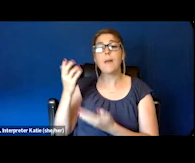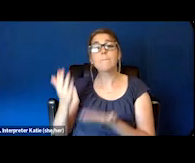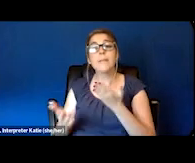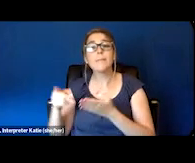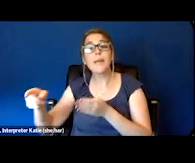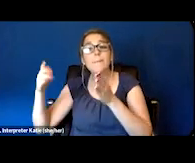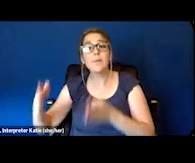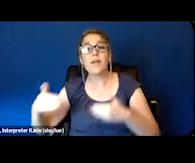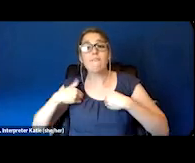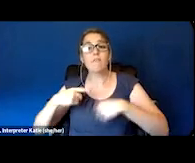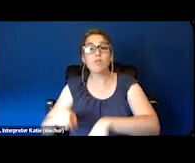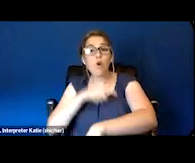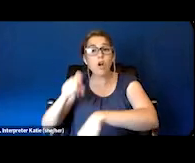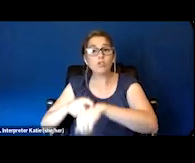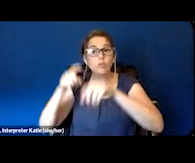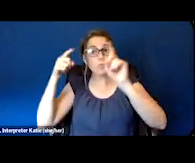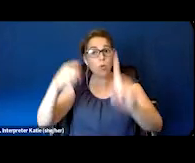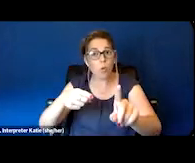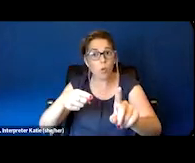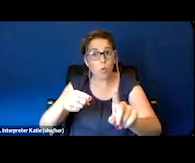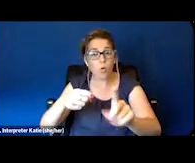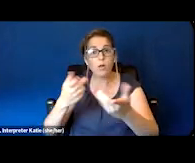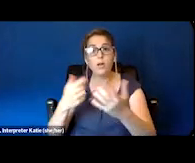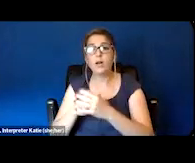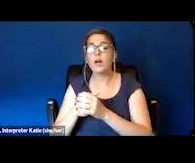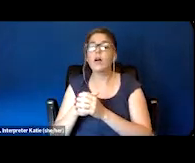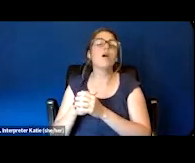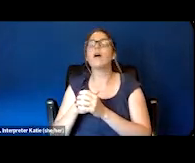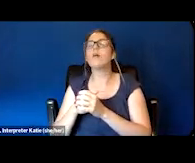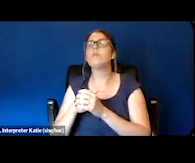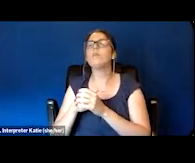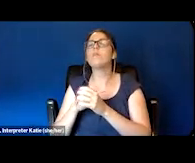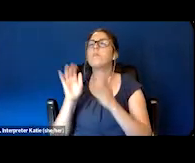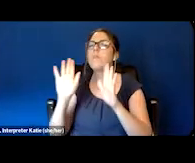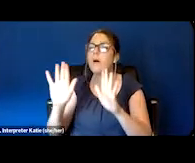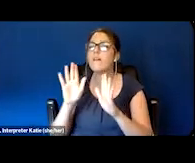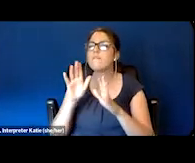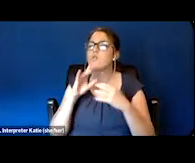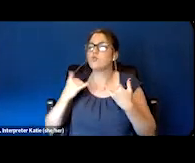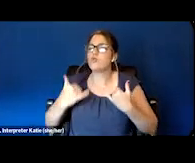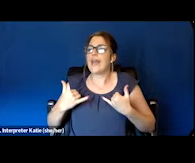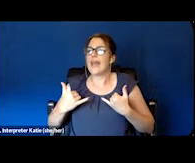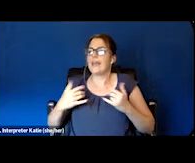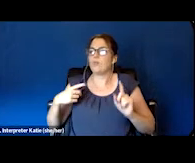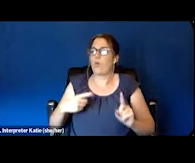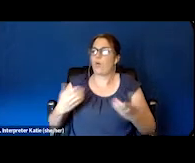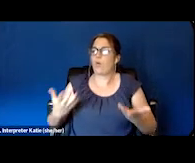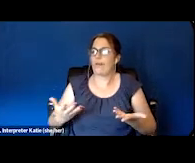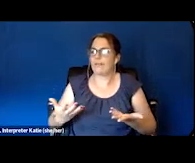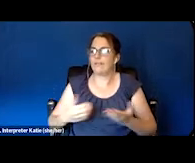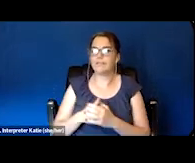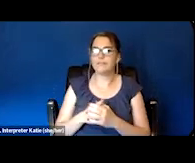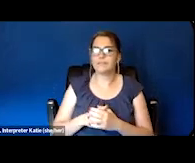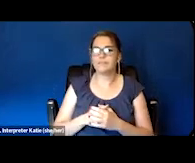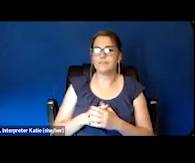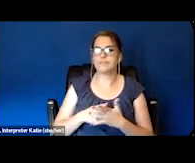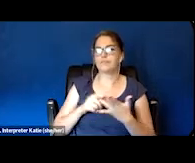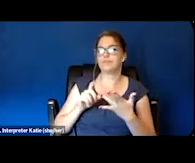that you're working on, plus figuring out what they wanna work on today while you're working with them. Helping them gather needed information.